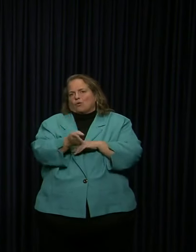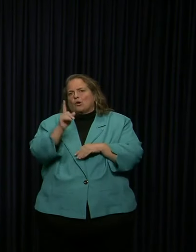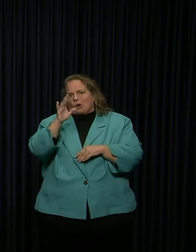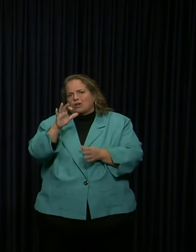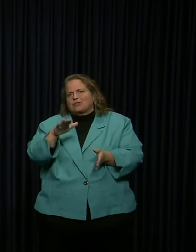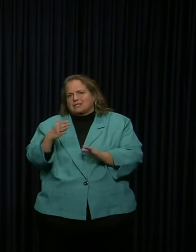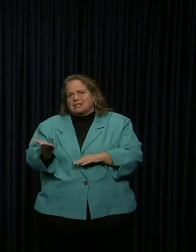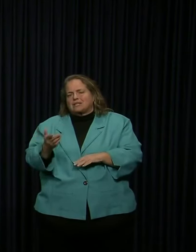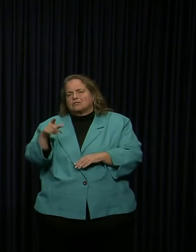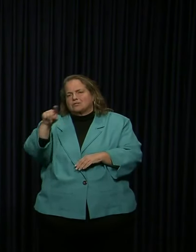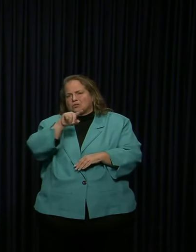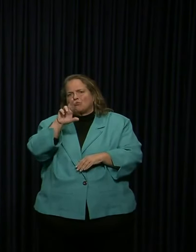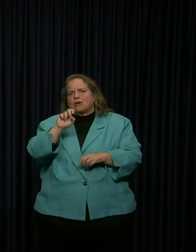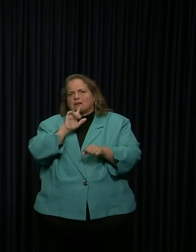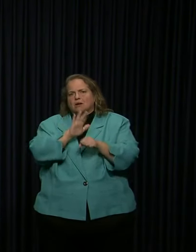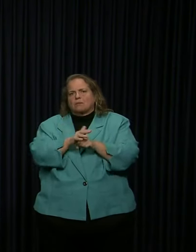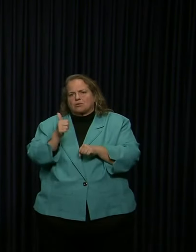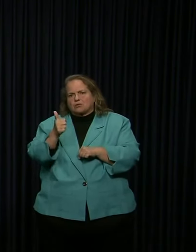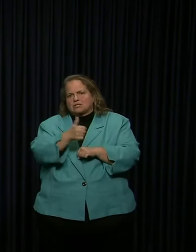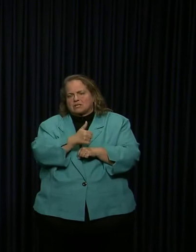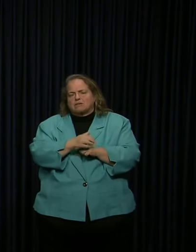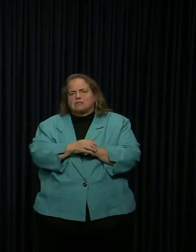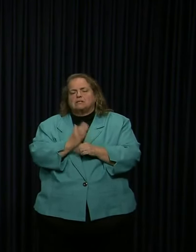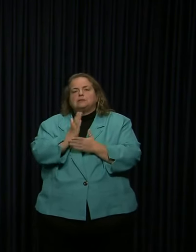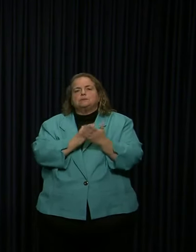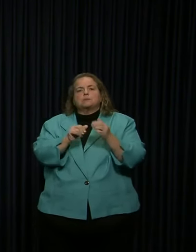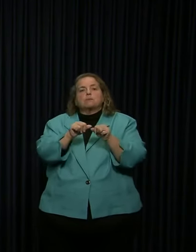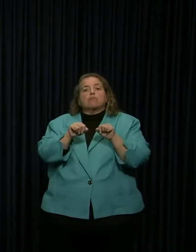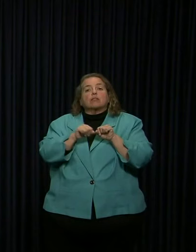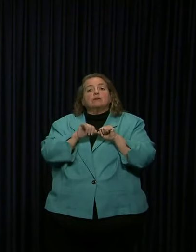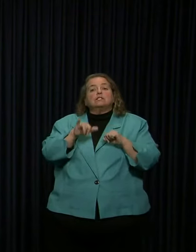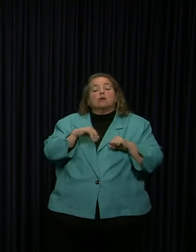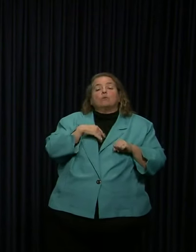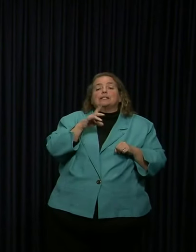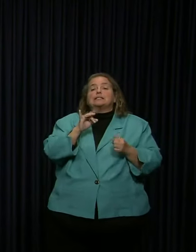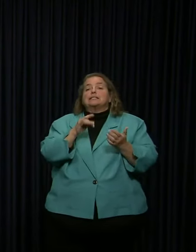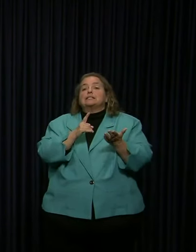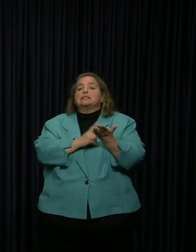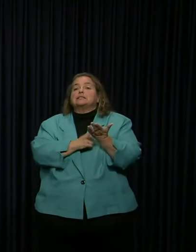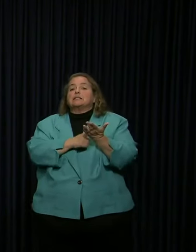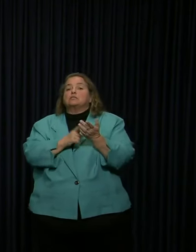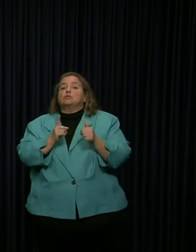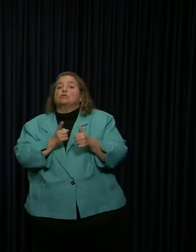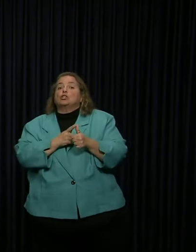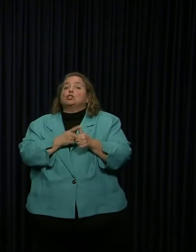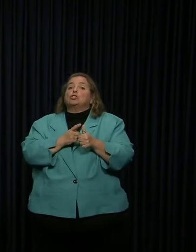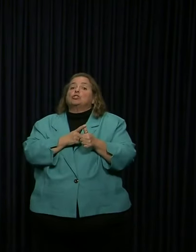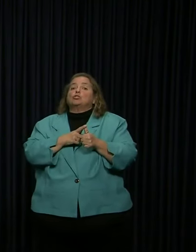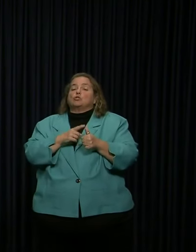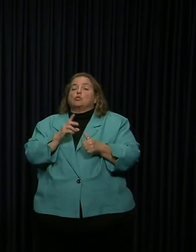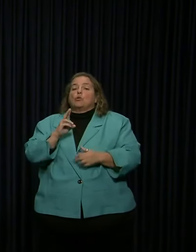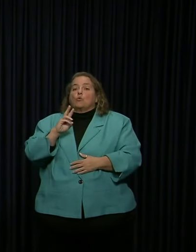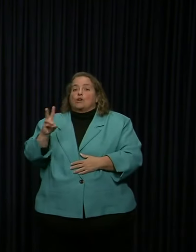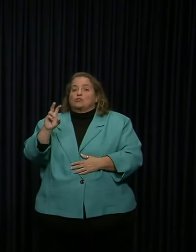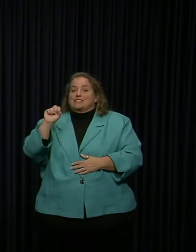ONE MORE CASE. IT IS ONE MORE INMATE. SO JUST ONE ADDITIONAL CASE. WE KNEW ABOUT THIS ONE OR THOUGHT IT WAS COMING LAST